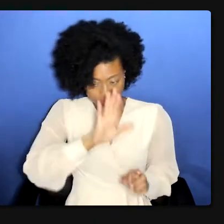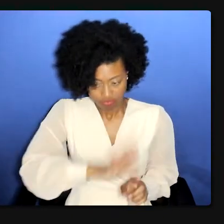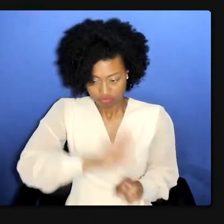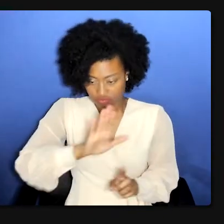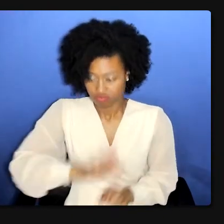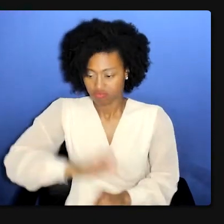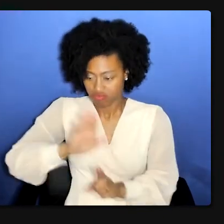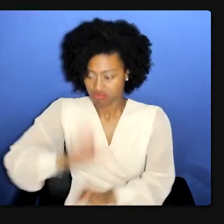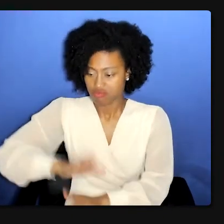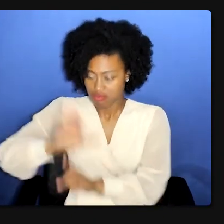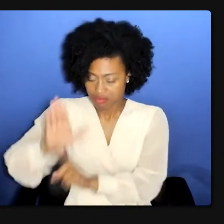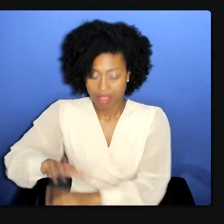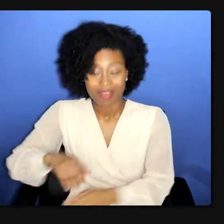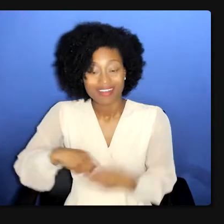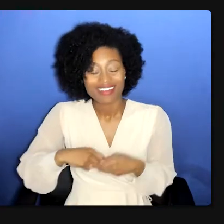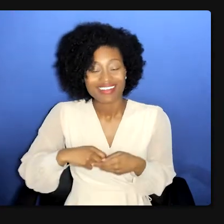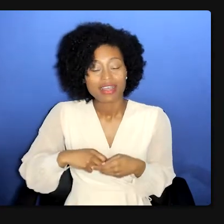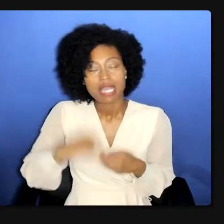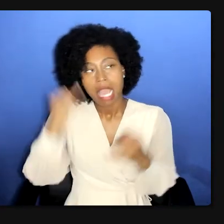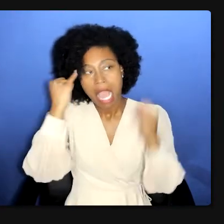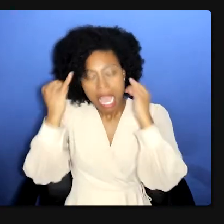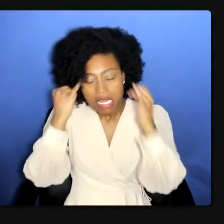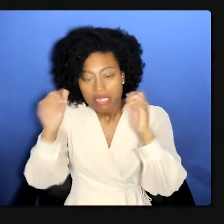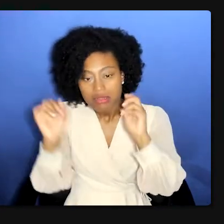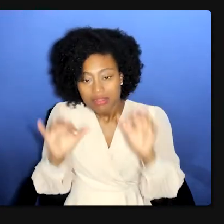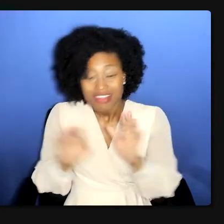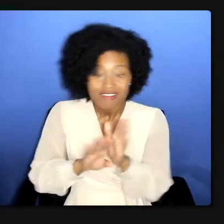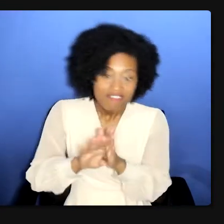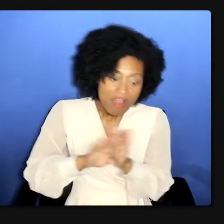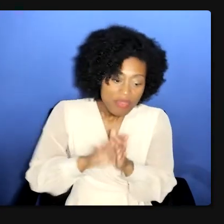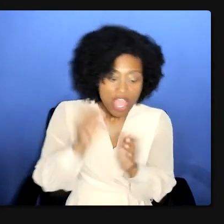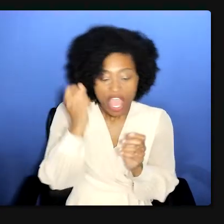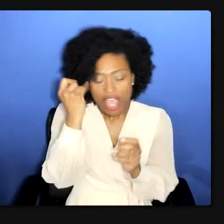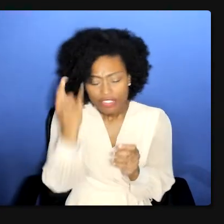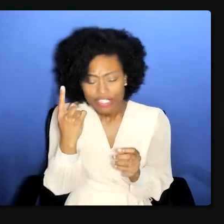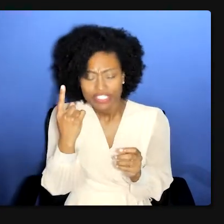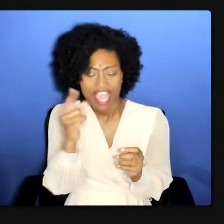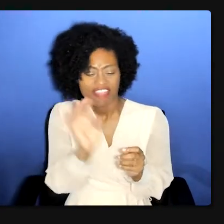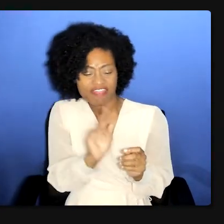You get to validate the ideas and develop an understanding of the player behavior